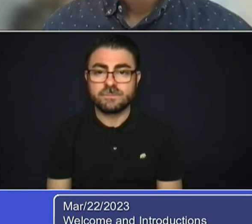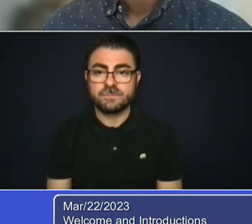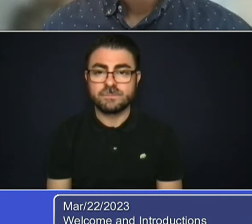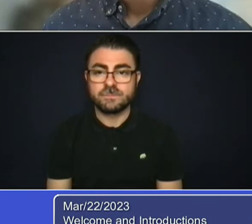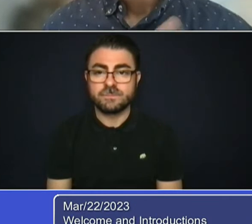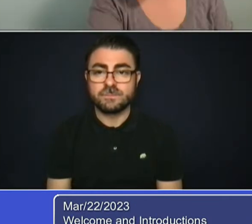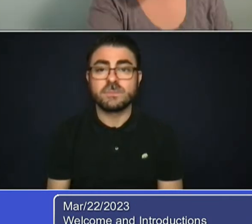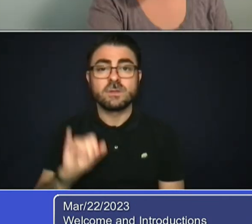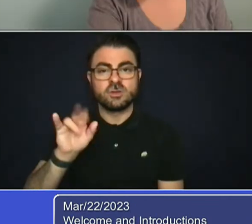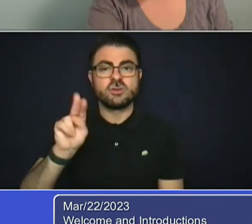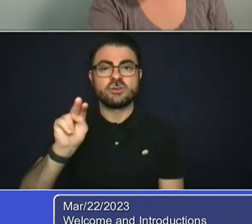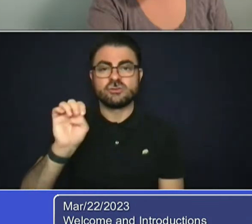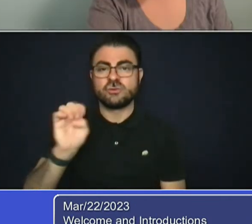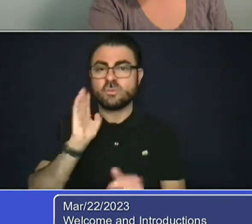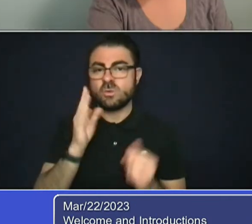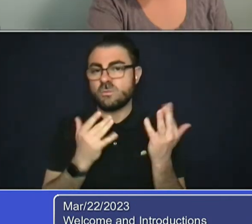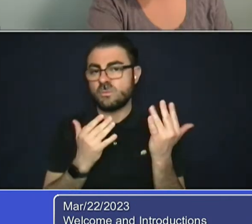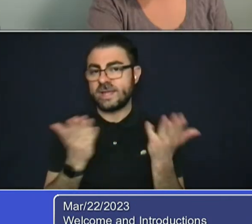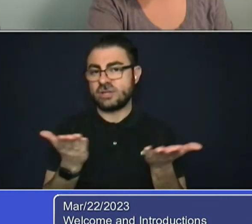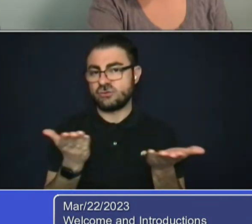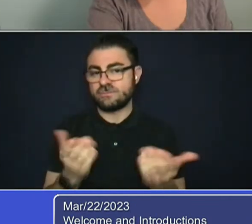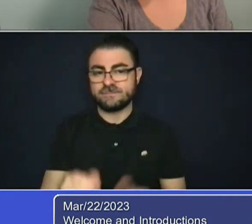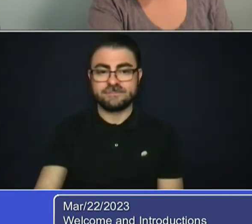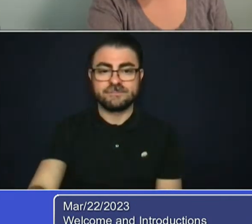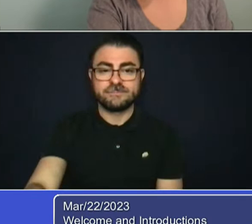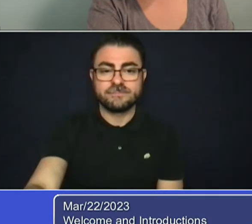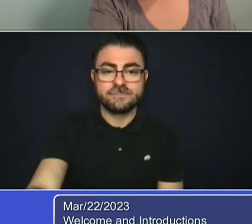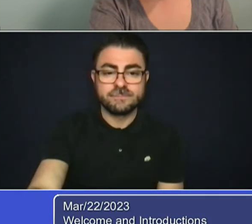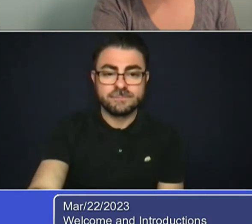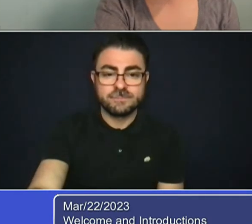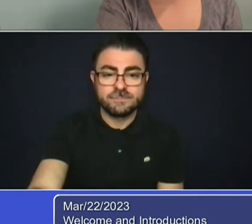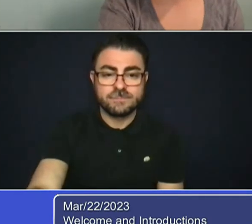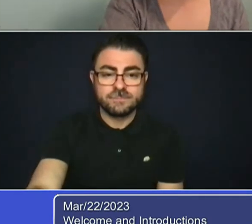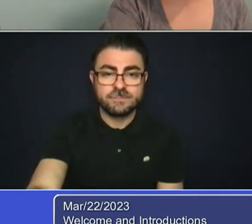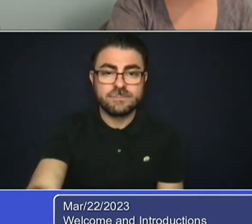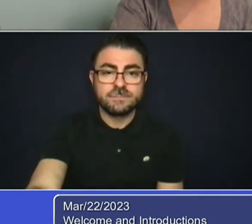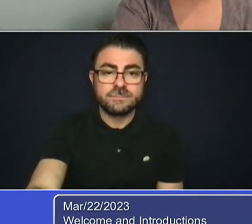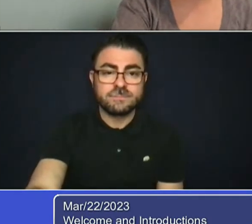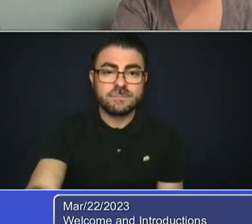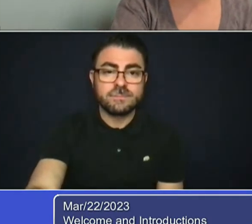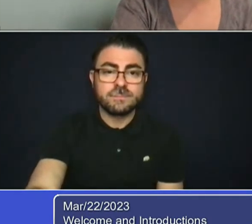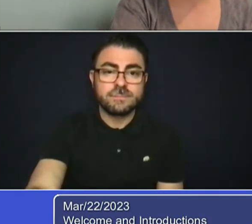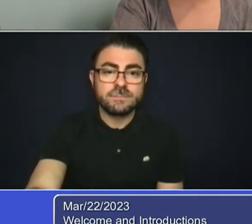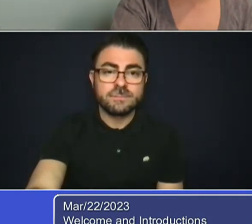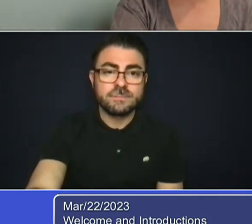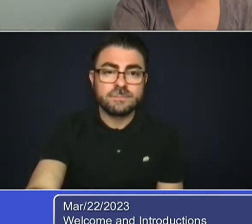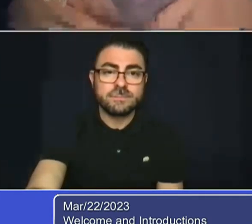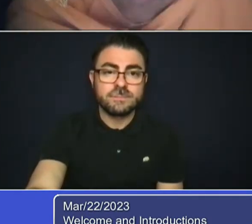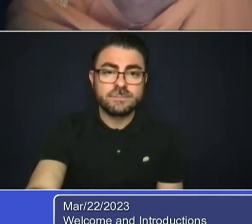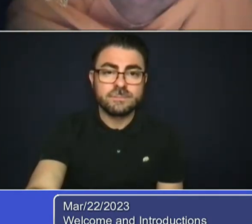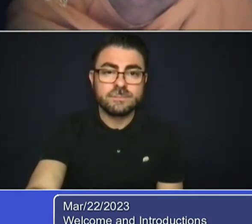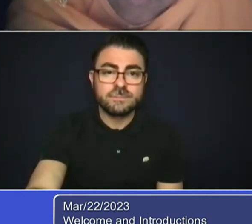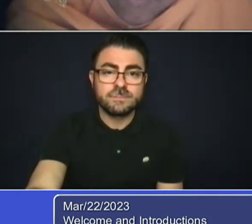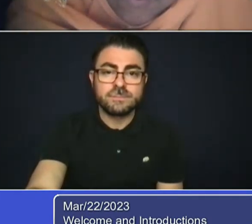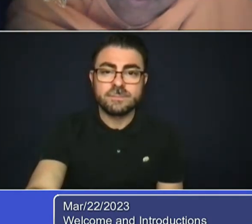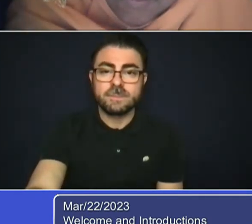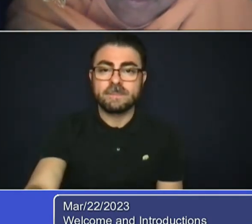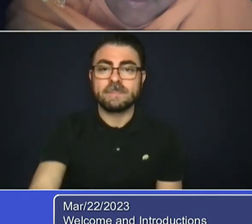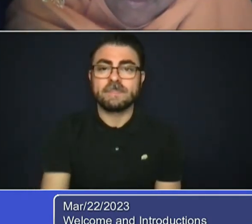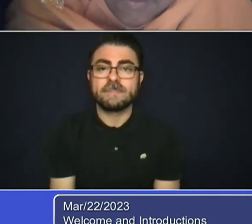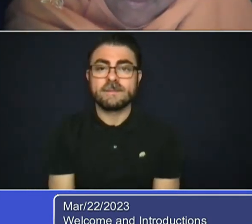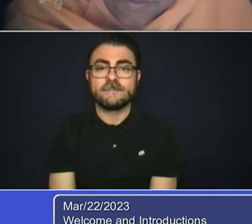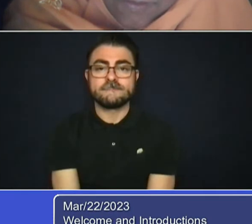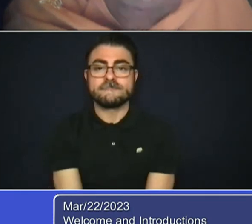THE BREAKOUT ROOM --